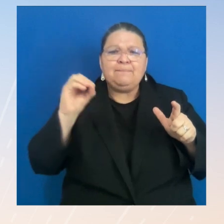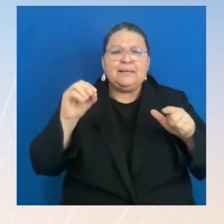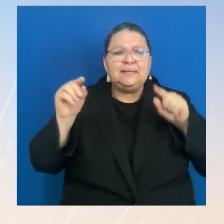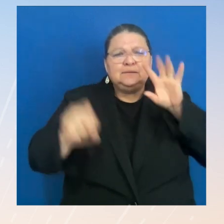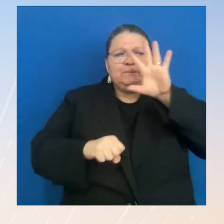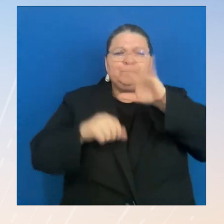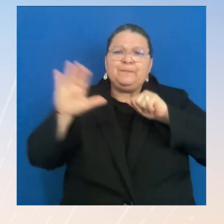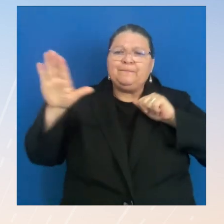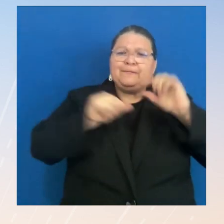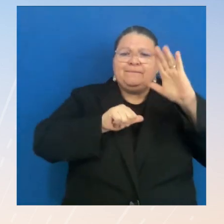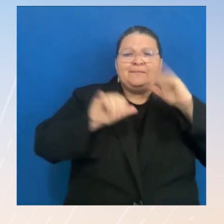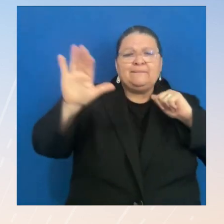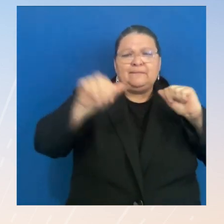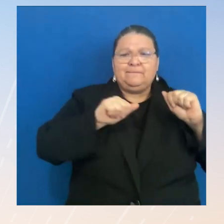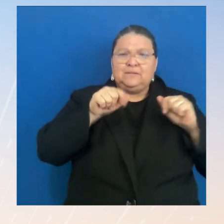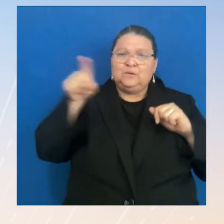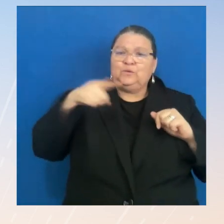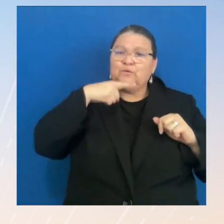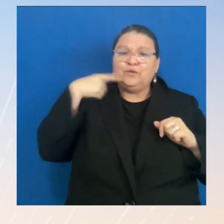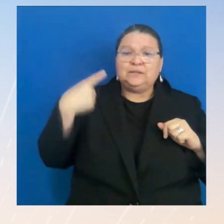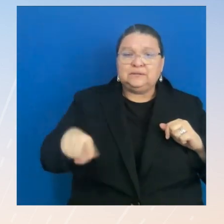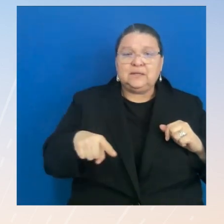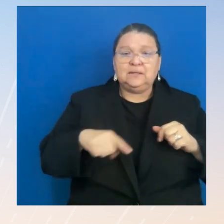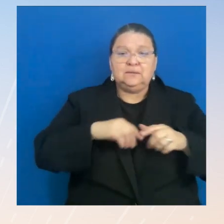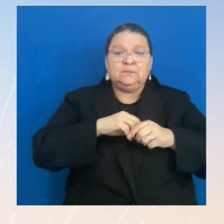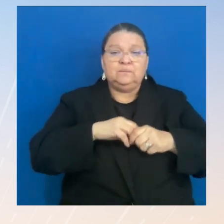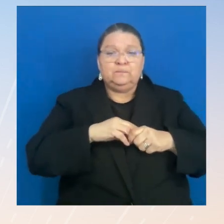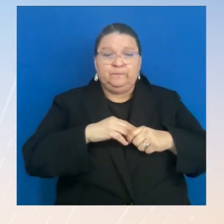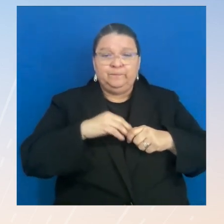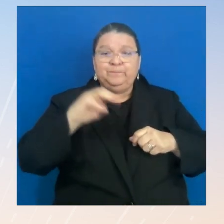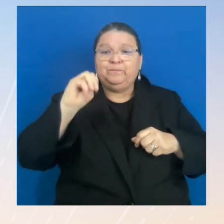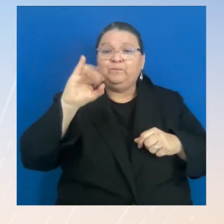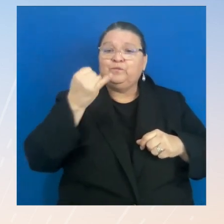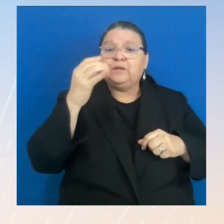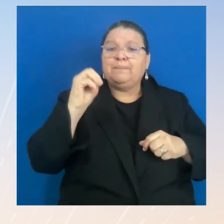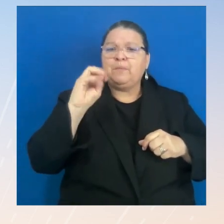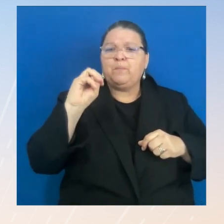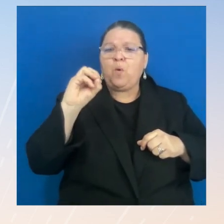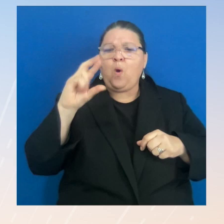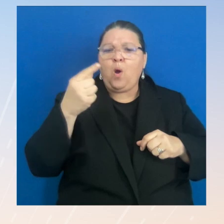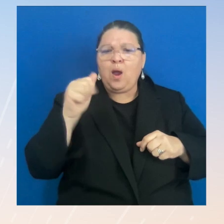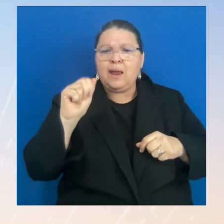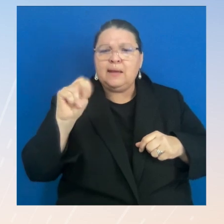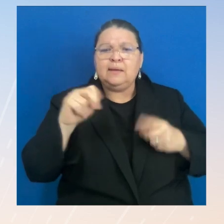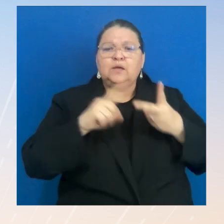J.P. Morgan, Goldman Sachs, Western Union, ExxonMobil, Shell, and more are pulling their operations out of the country.